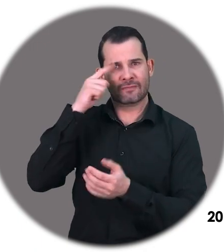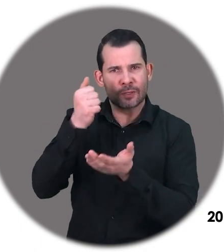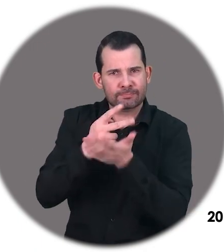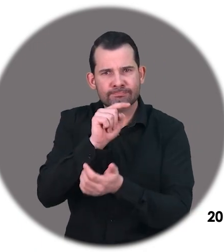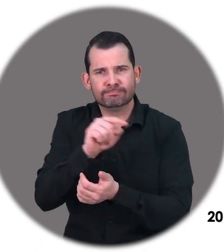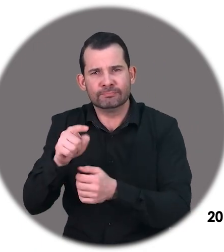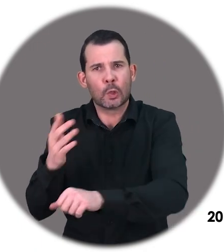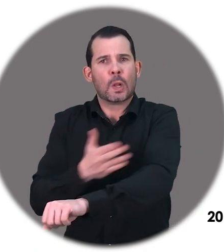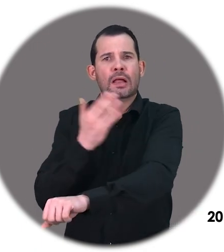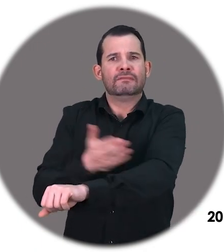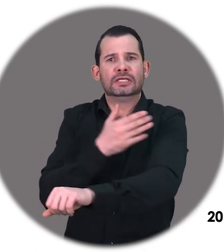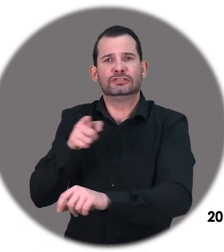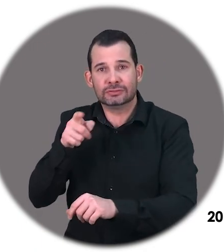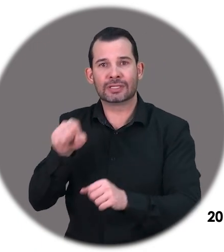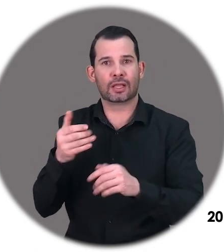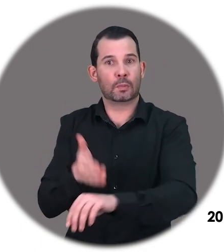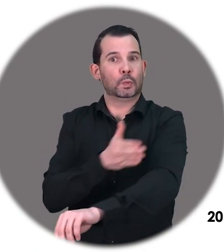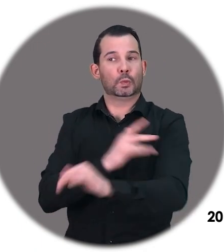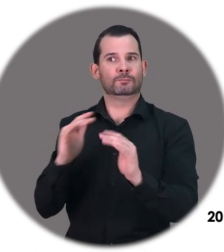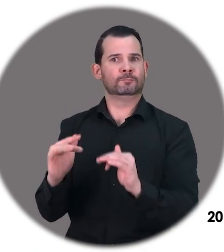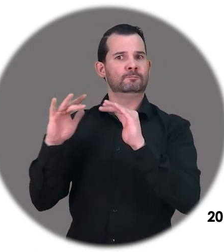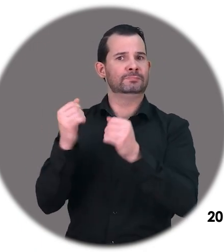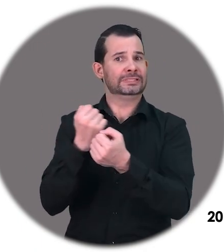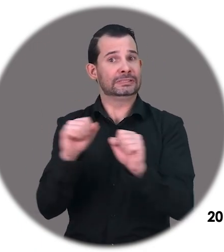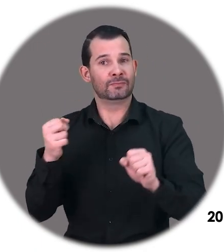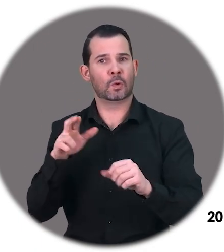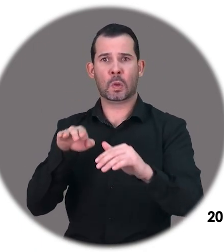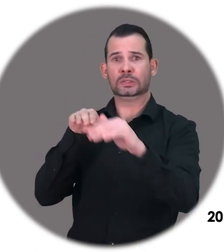and you paid for eligible renovations to improve the safety